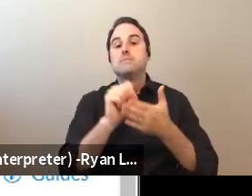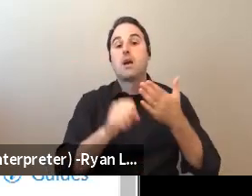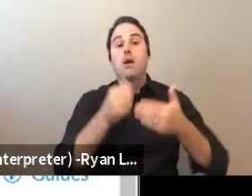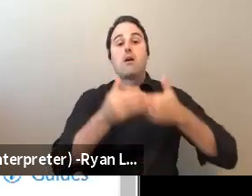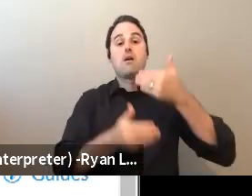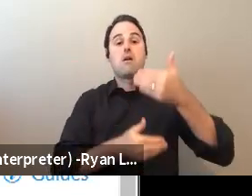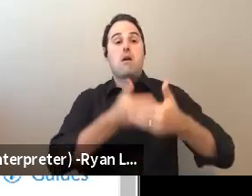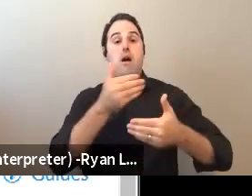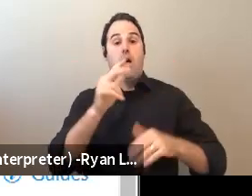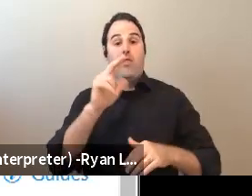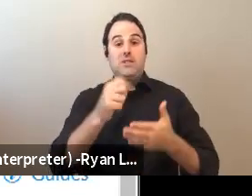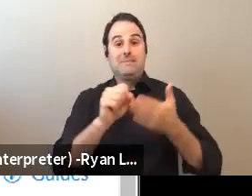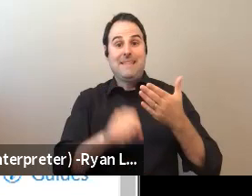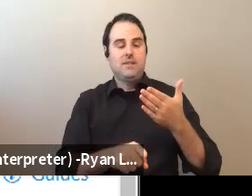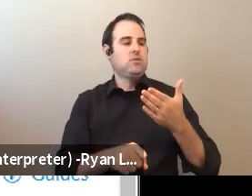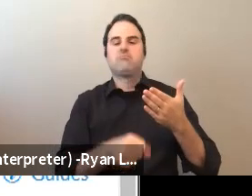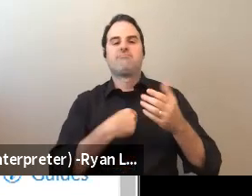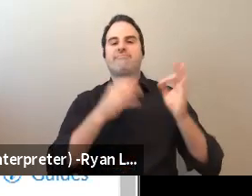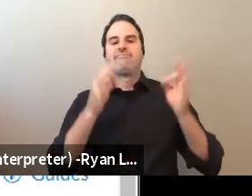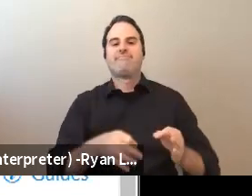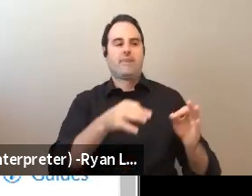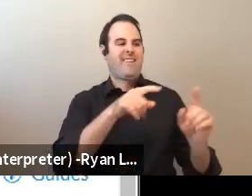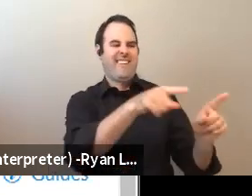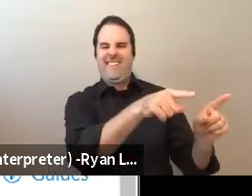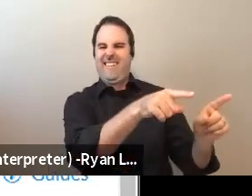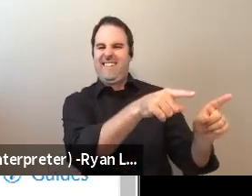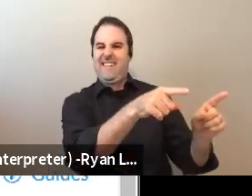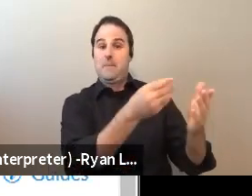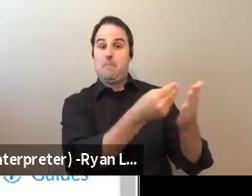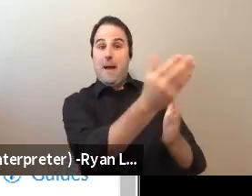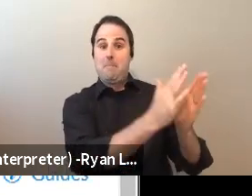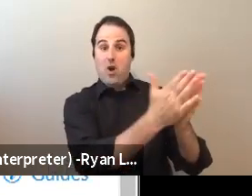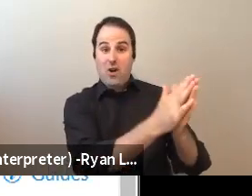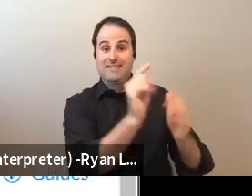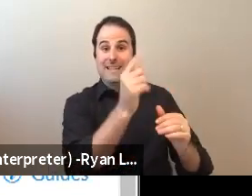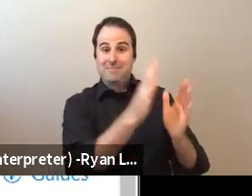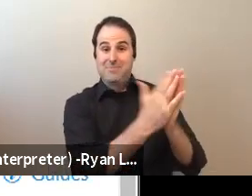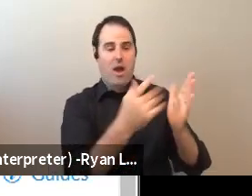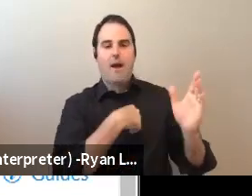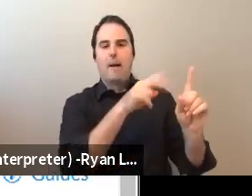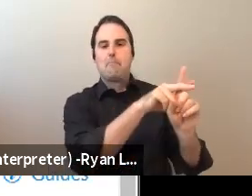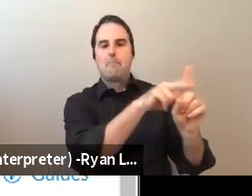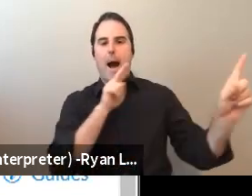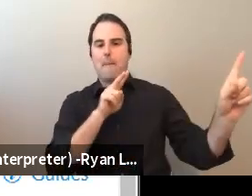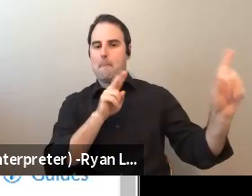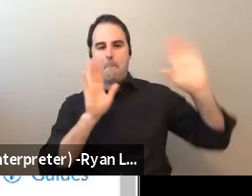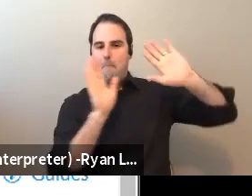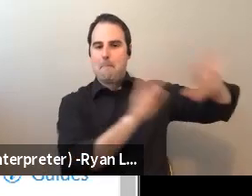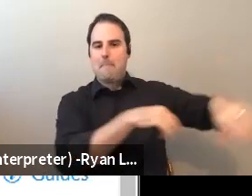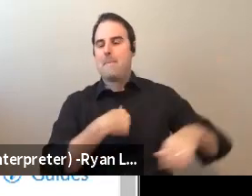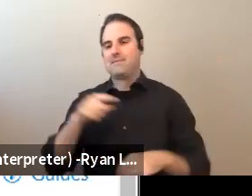Sally Potter: And for summer school summer school courses, a little less pressure because it's six weeks and I had about half the course bill, but not the whole thing.